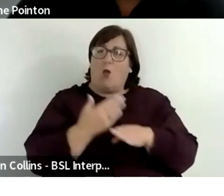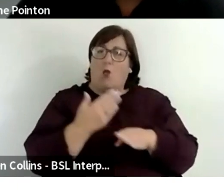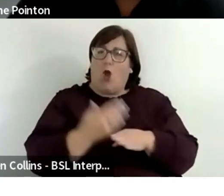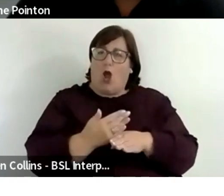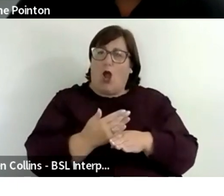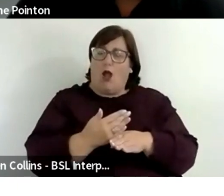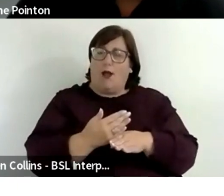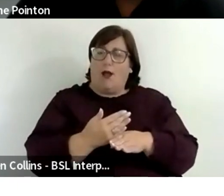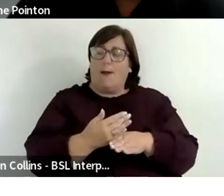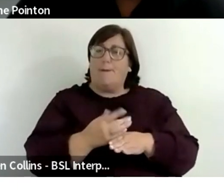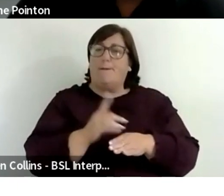I like to fly the flag,